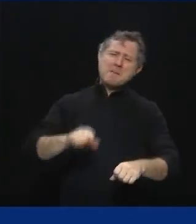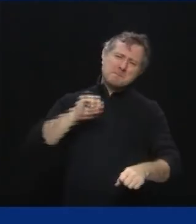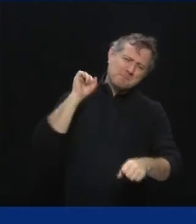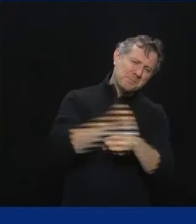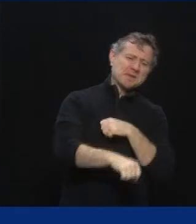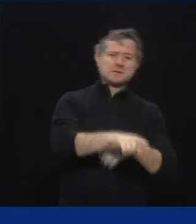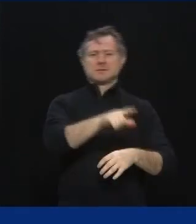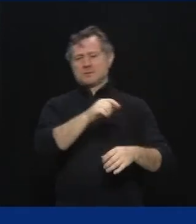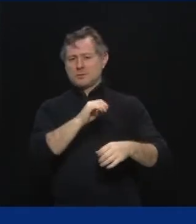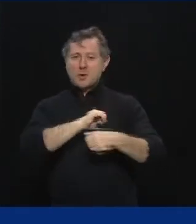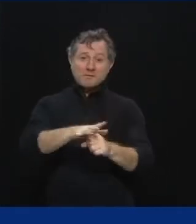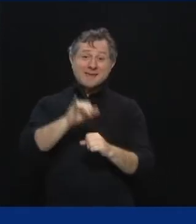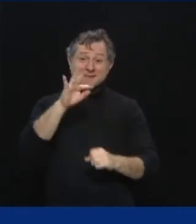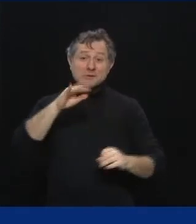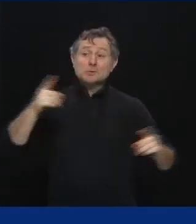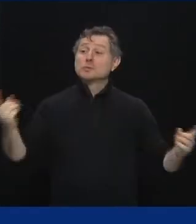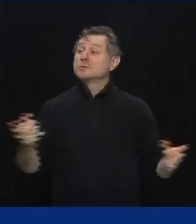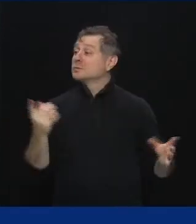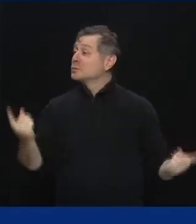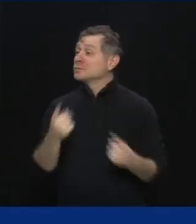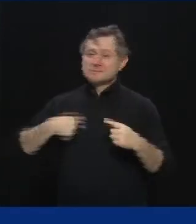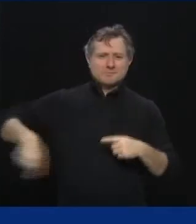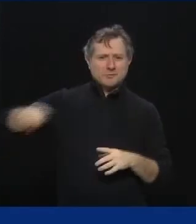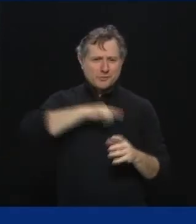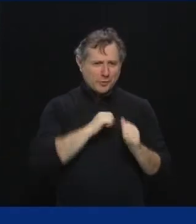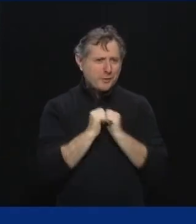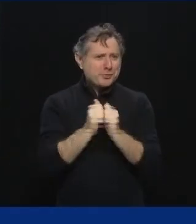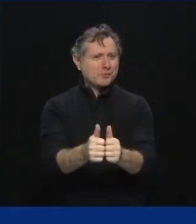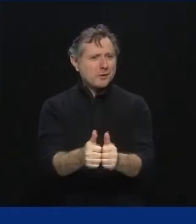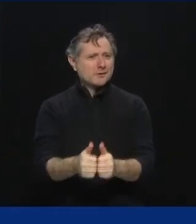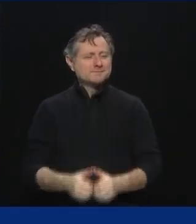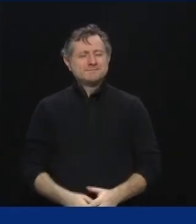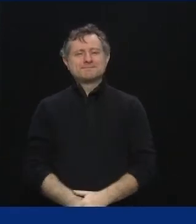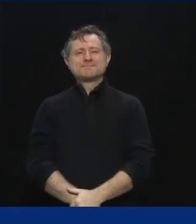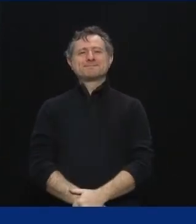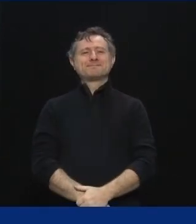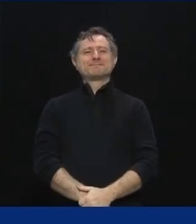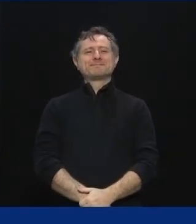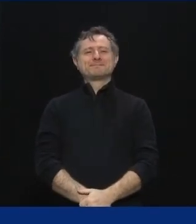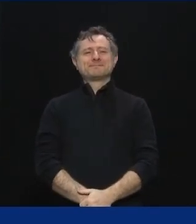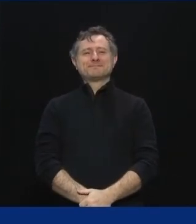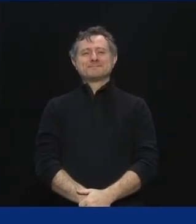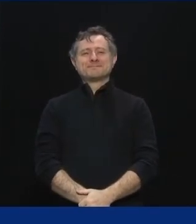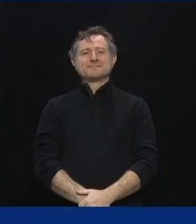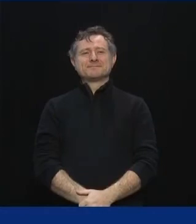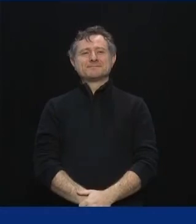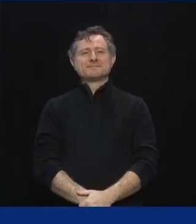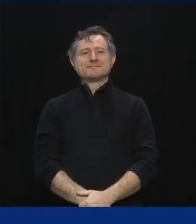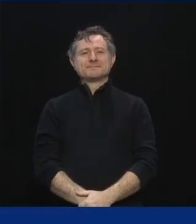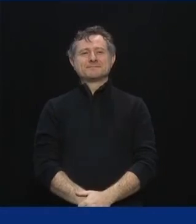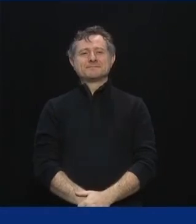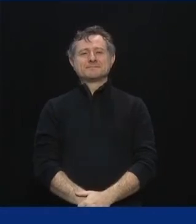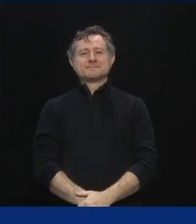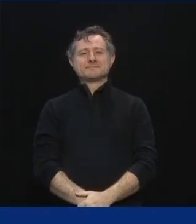TAKE YOUR SHOT. GET VACCINATED TODAY. WE CAN BEAT COVID-19 IF WE DO IT